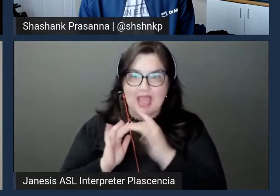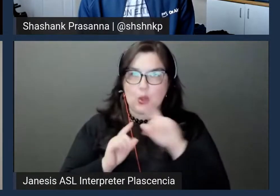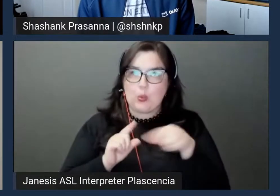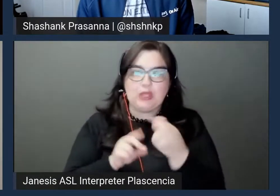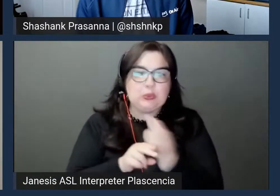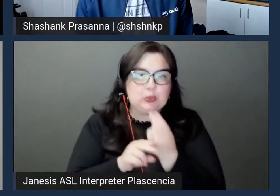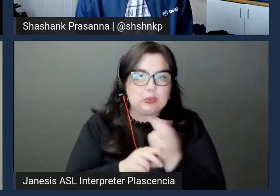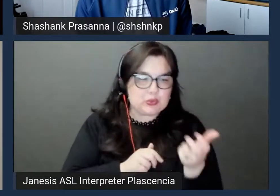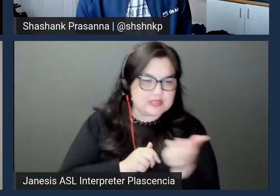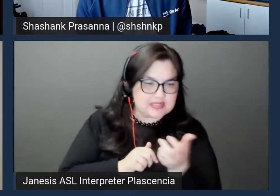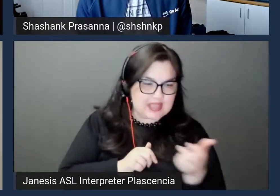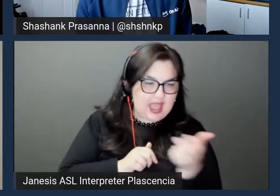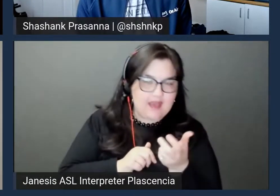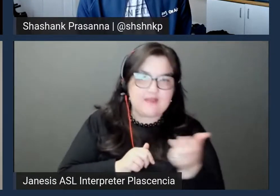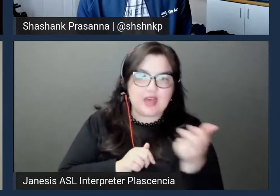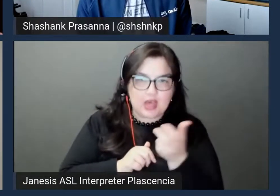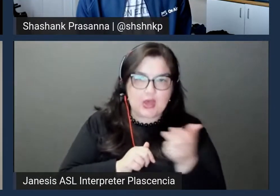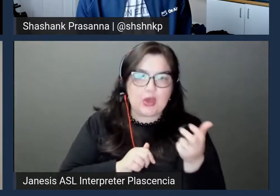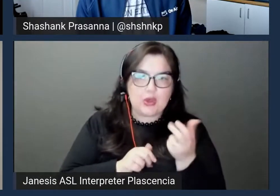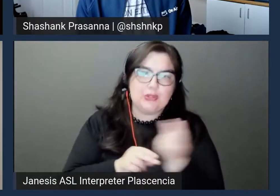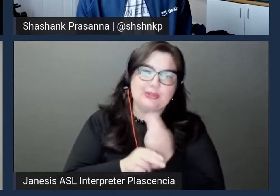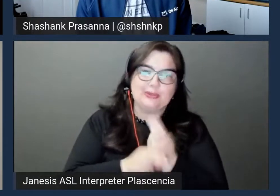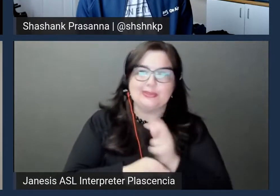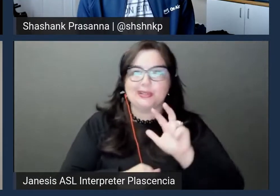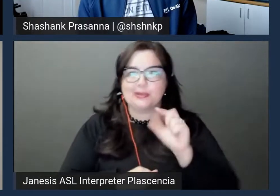the cameras are leveraging your 3g, 4g, 5g, LTE,